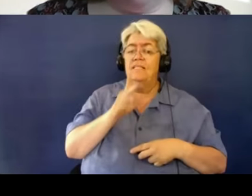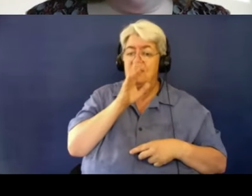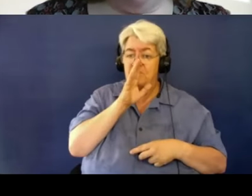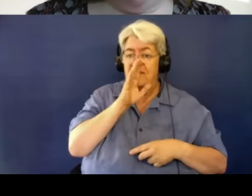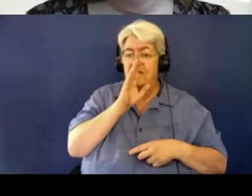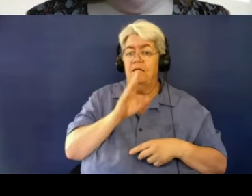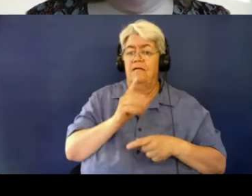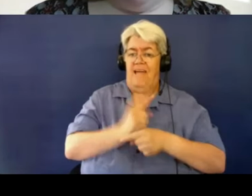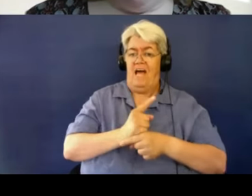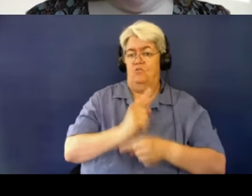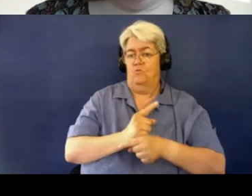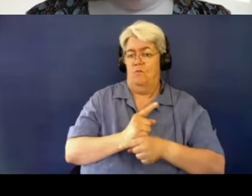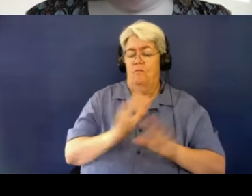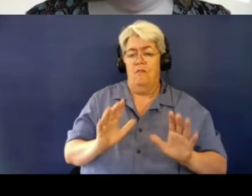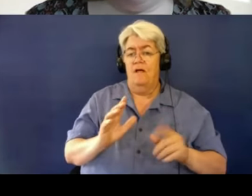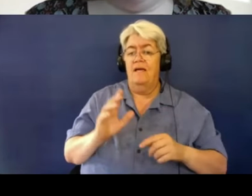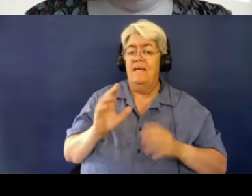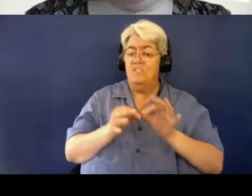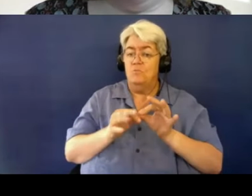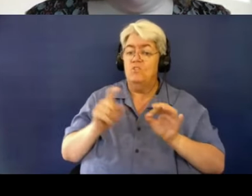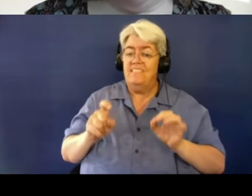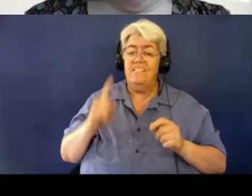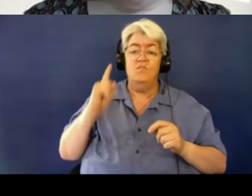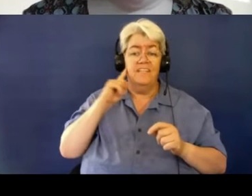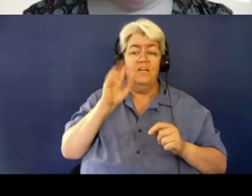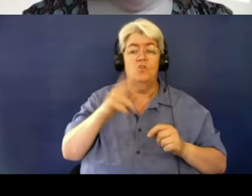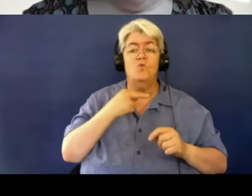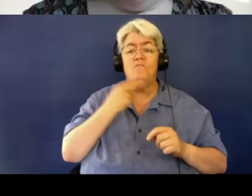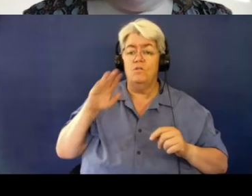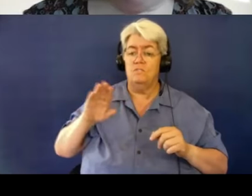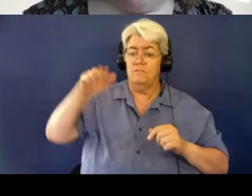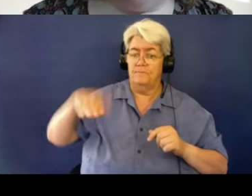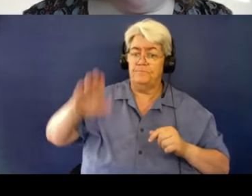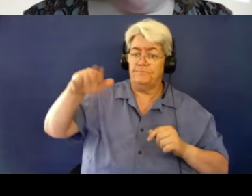Interpreters need the nuance and the emotion of your words to interpret more accurately.